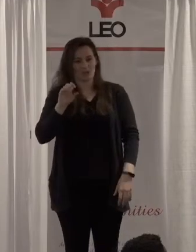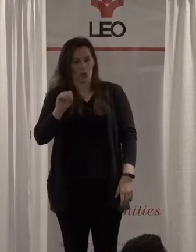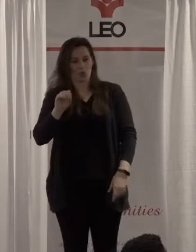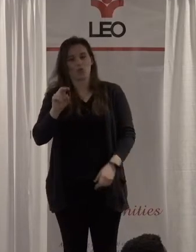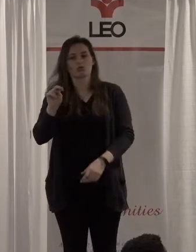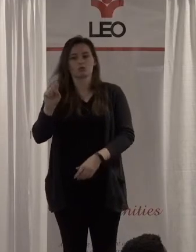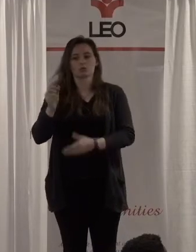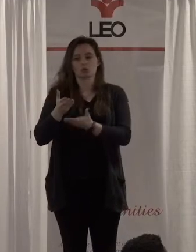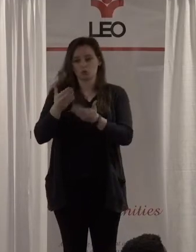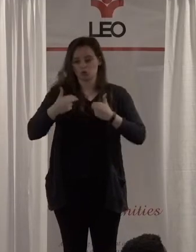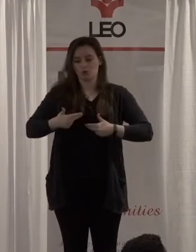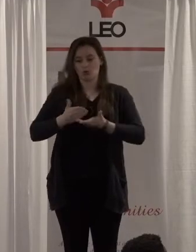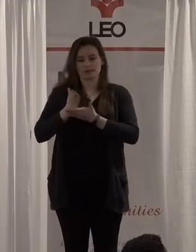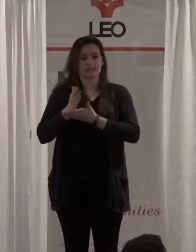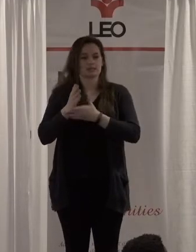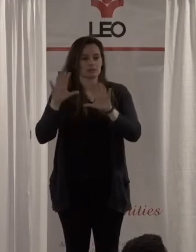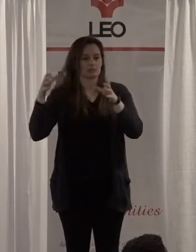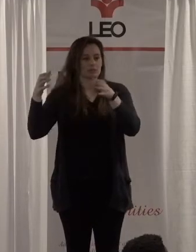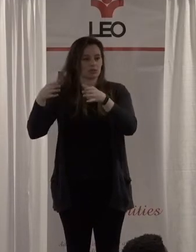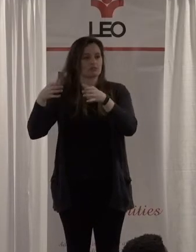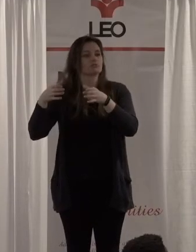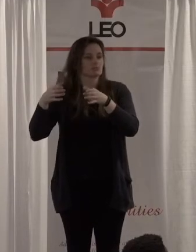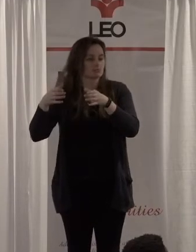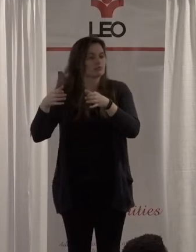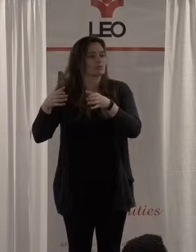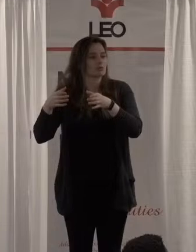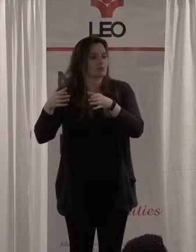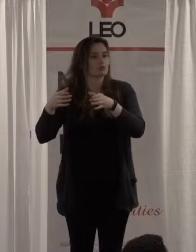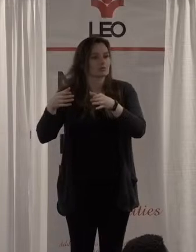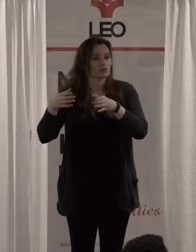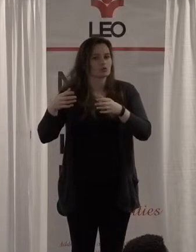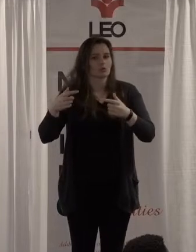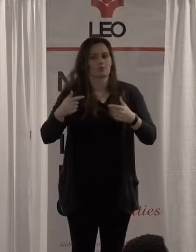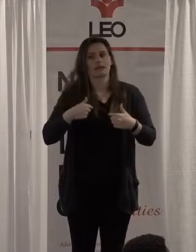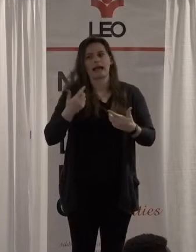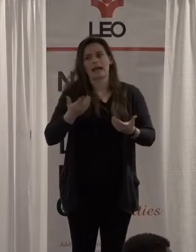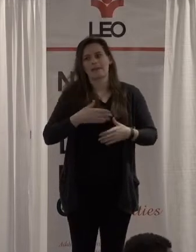I AM PLEASED TO JOIN AND WELCOME ALL OF YOU TO THE